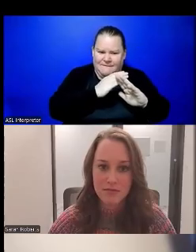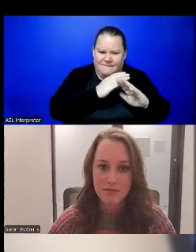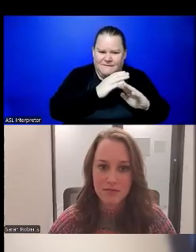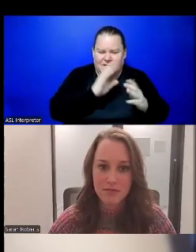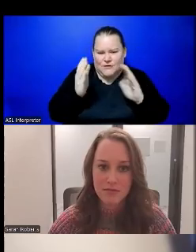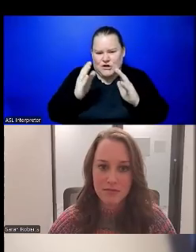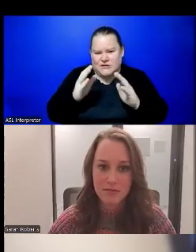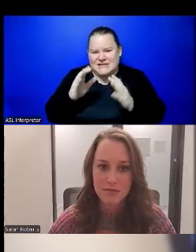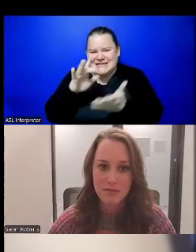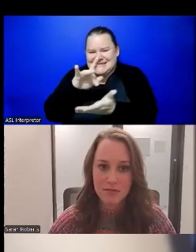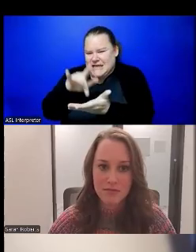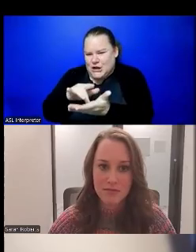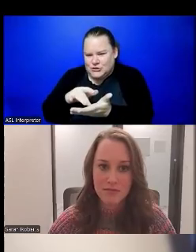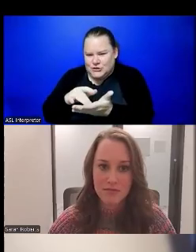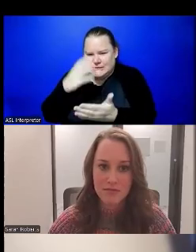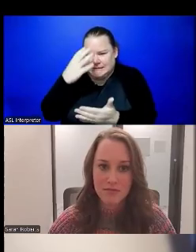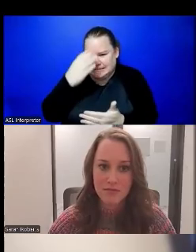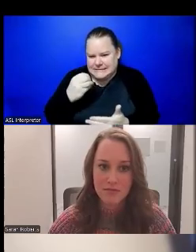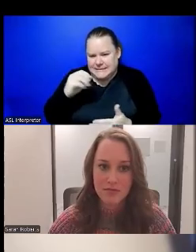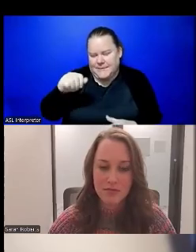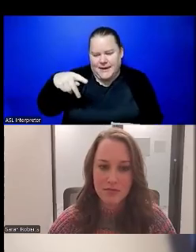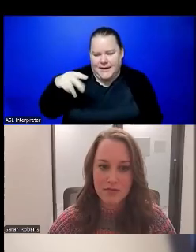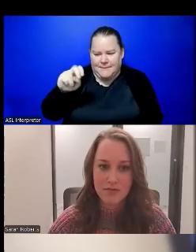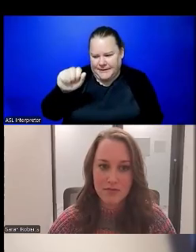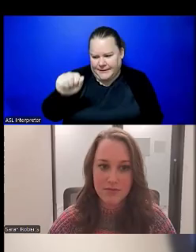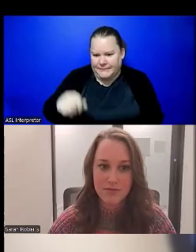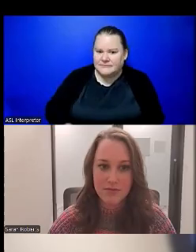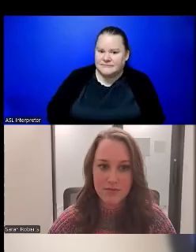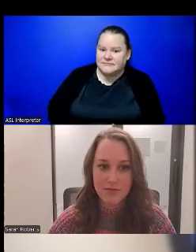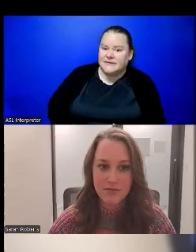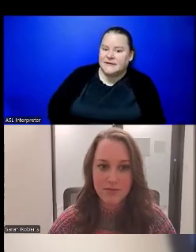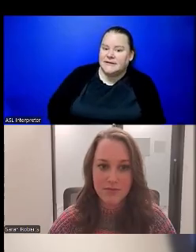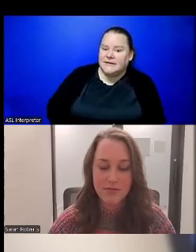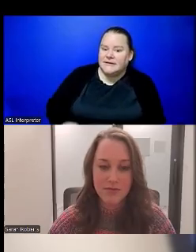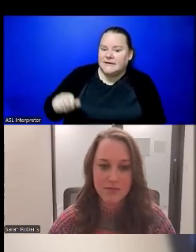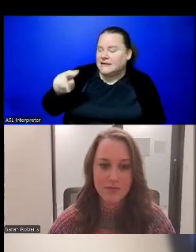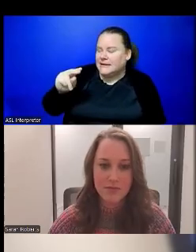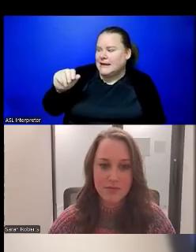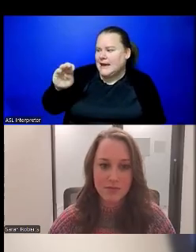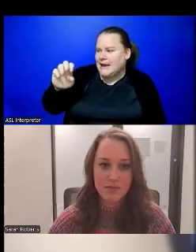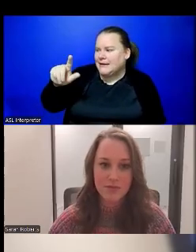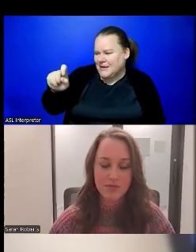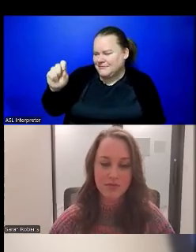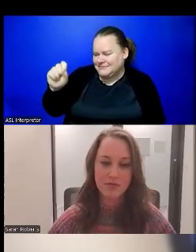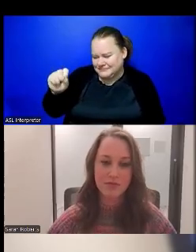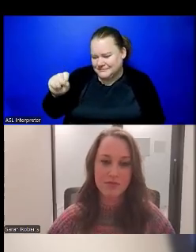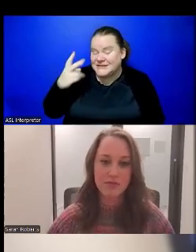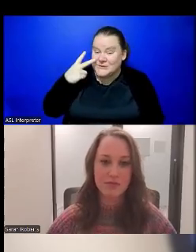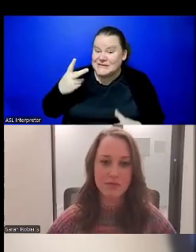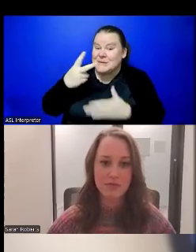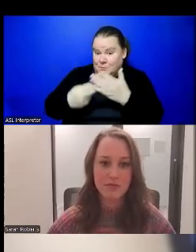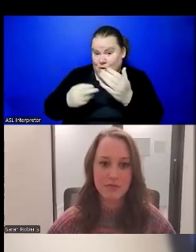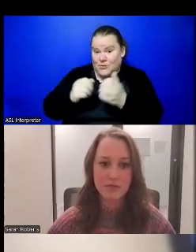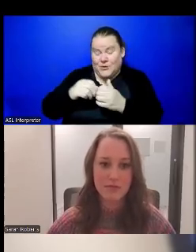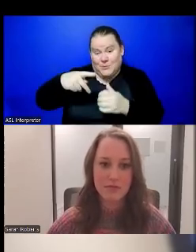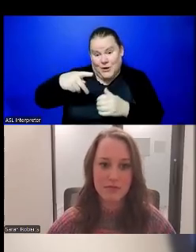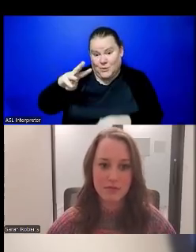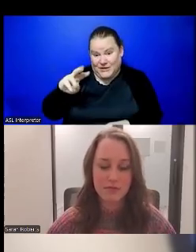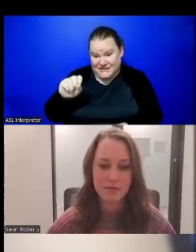Annabelle Wilcox: I could take that question. So we see both of Yeah, them in prader willi syndrome in the infants, we tend to see more